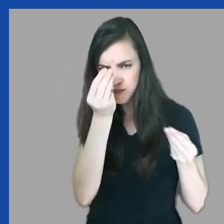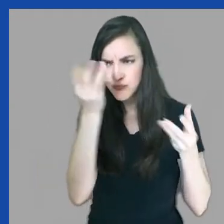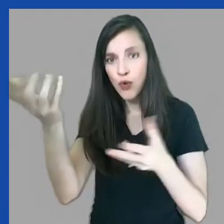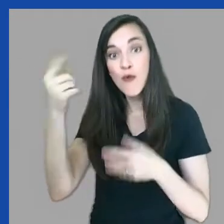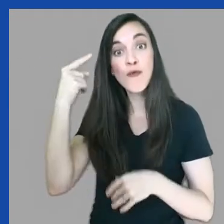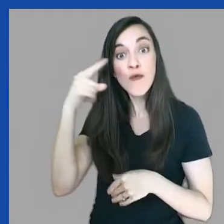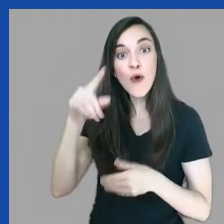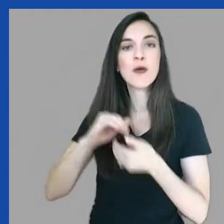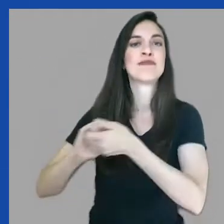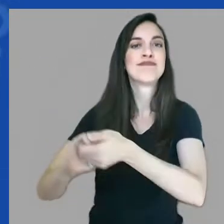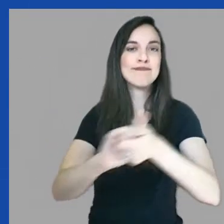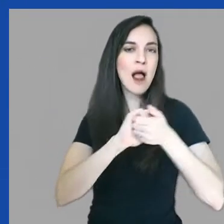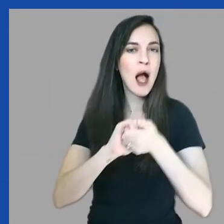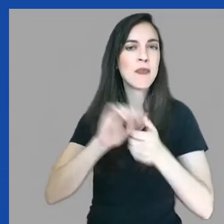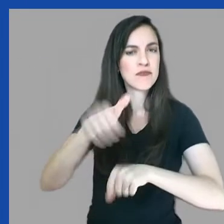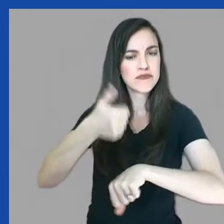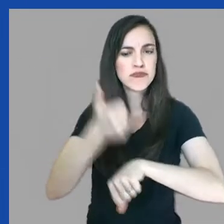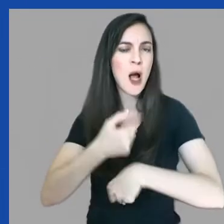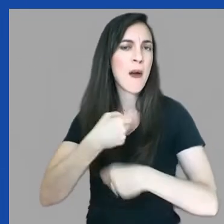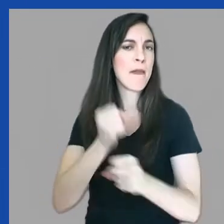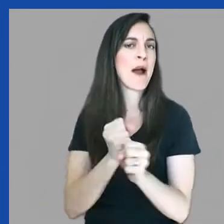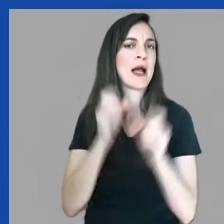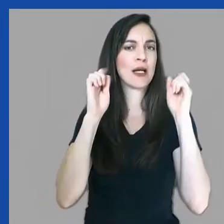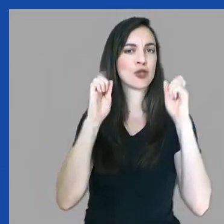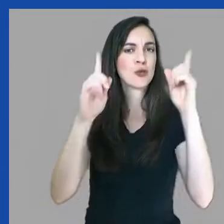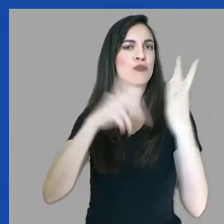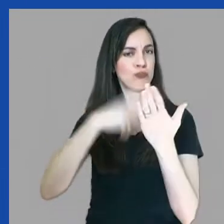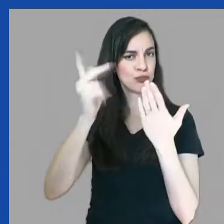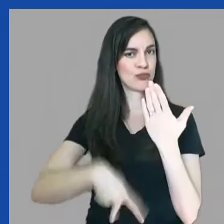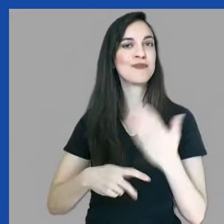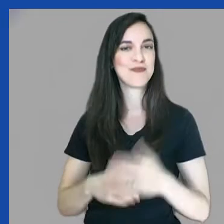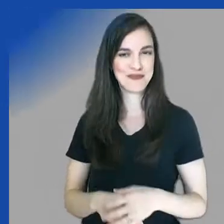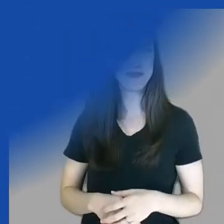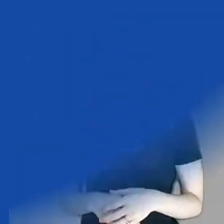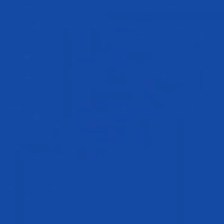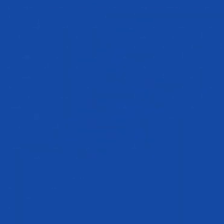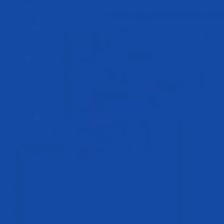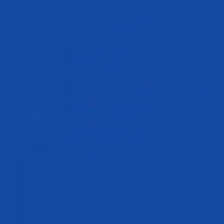to collaboratively design and implement educational programs.